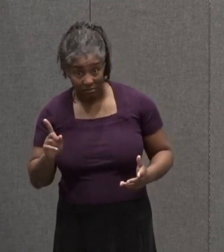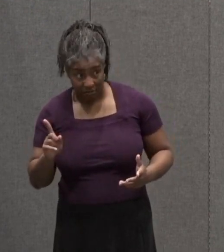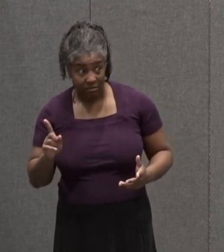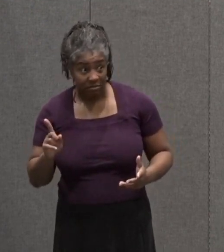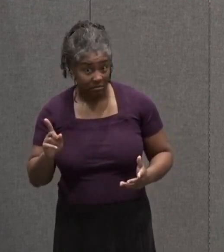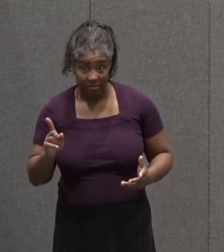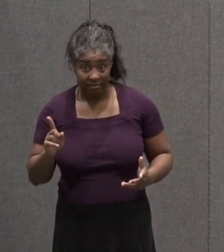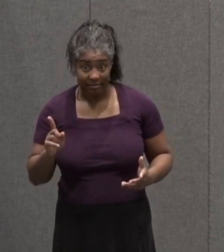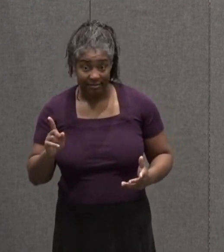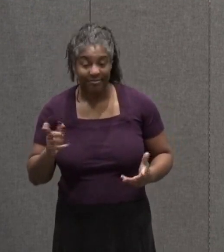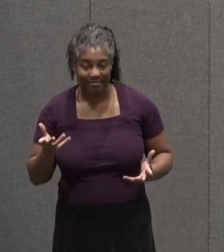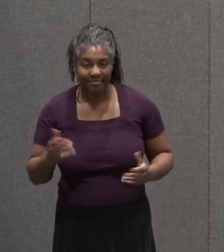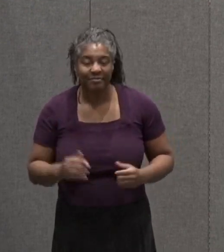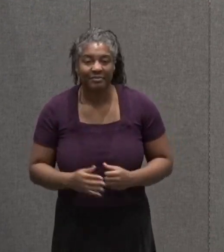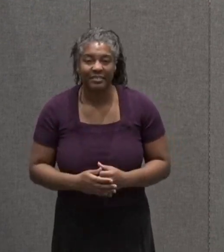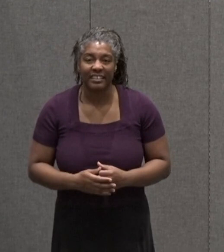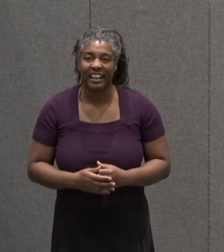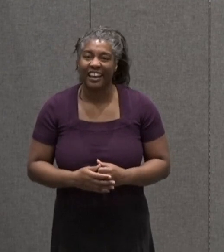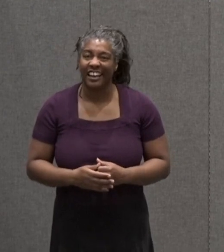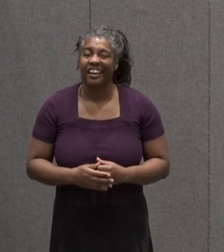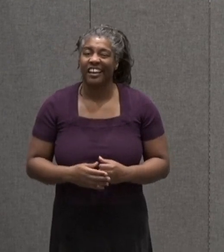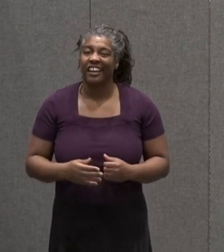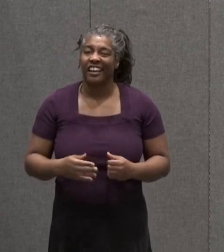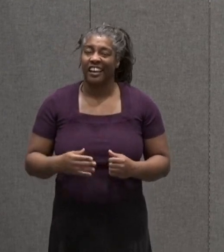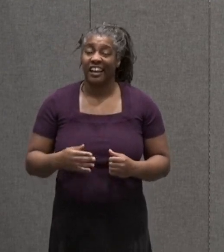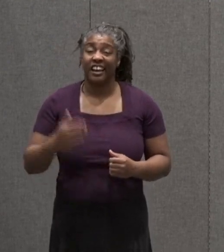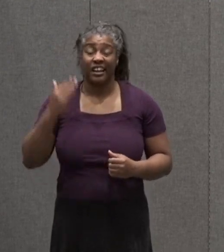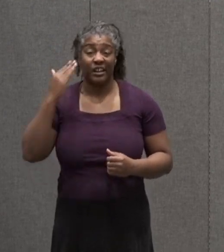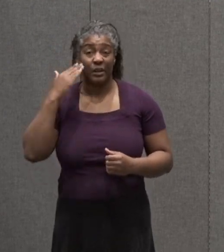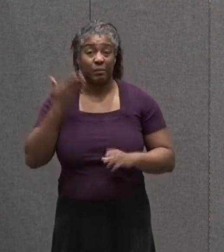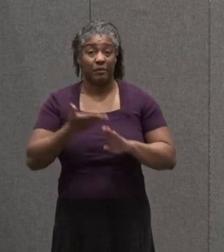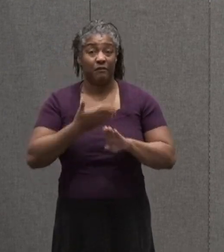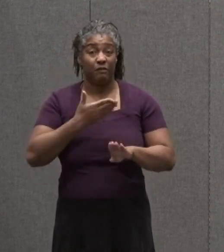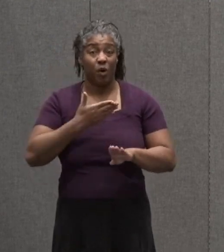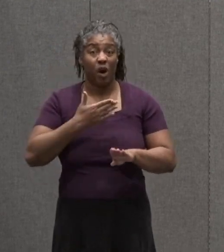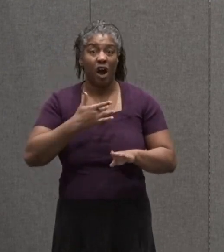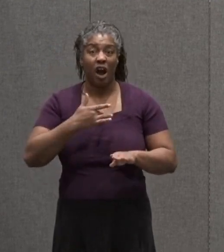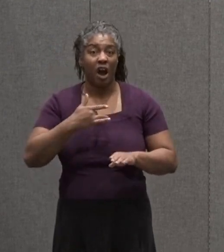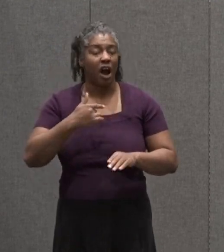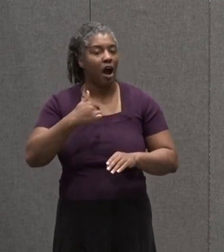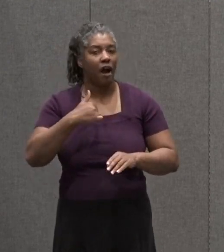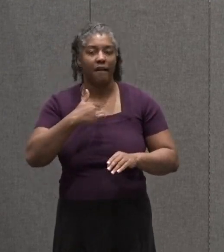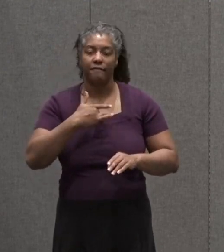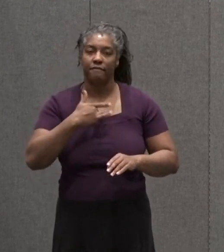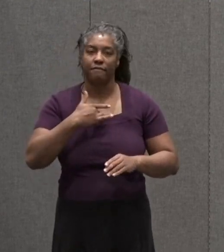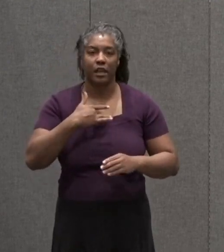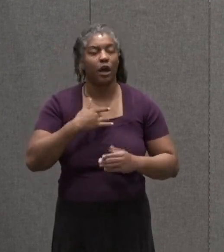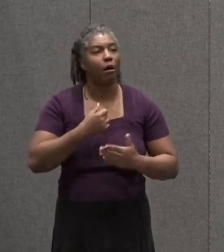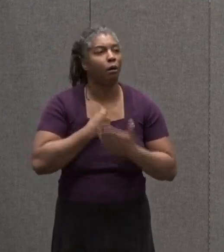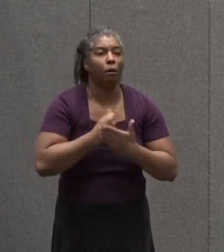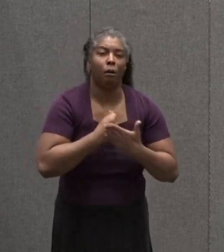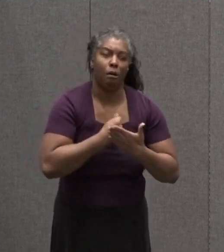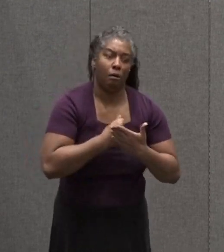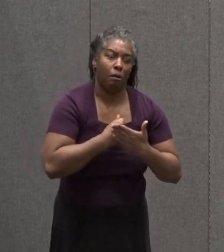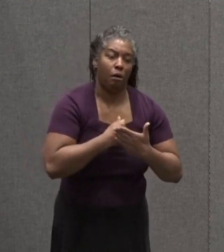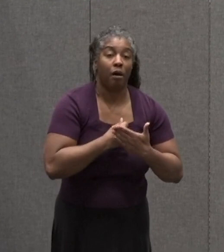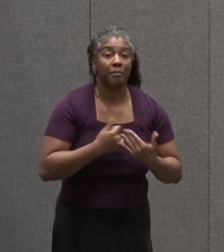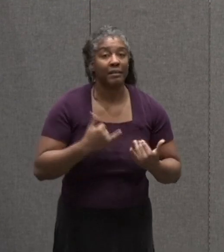I know it did me, my heart was beating like a rabbit. So when should we practice meditation?